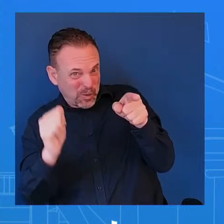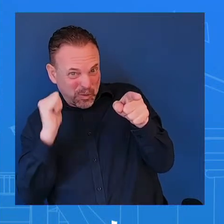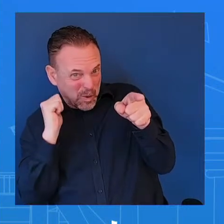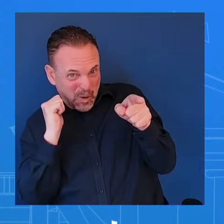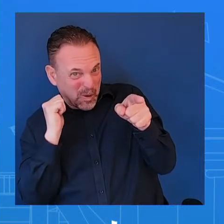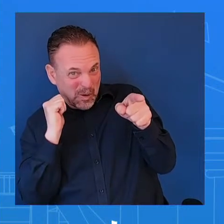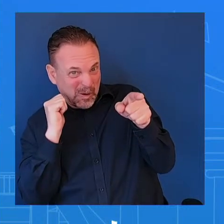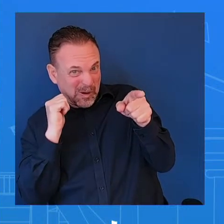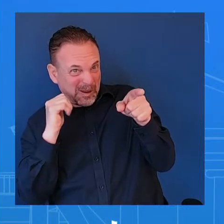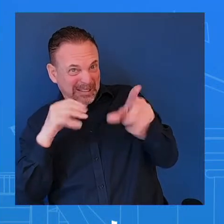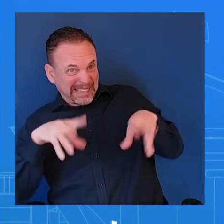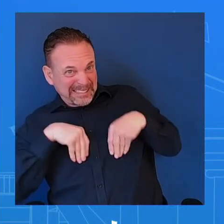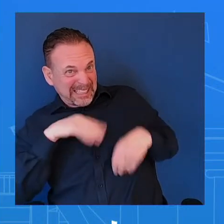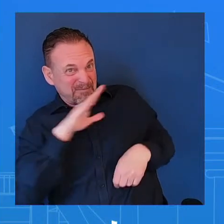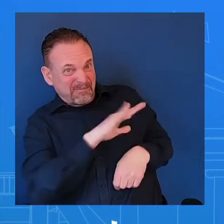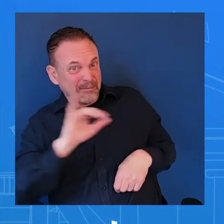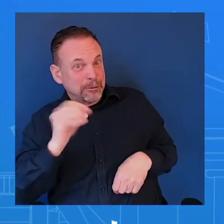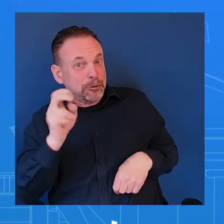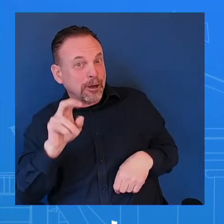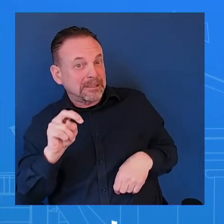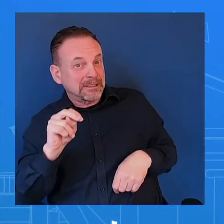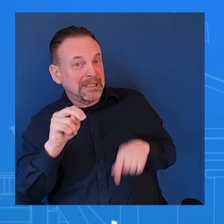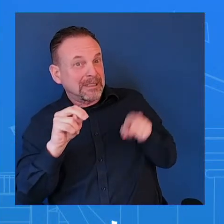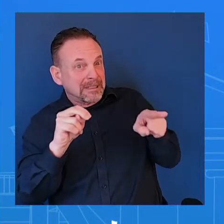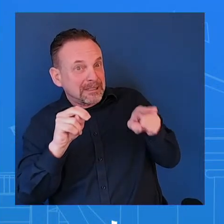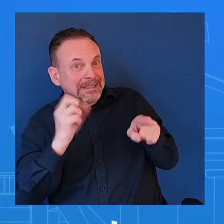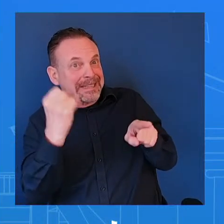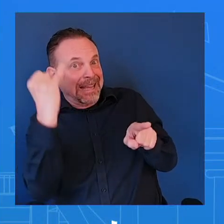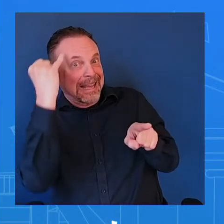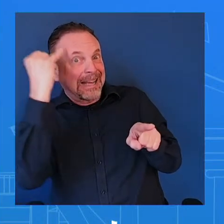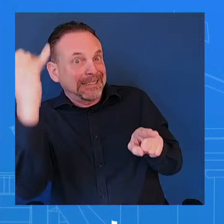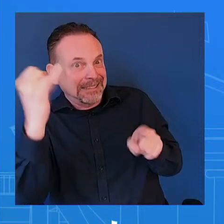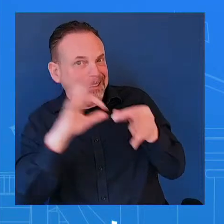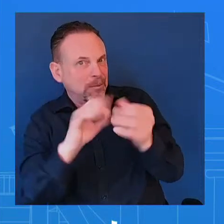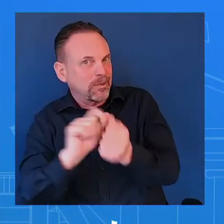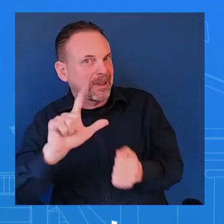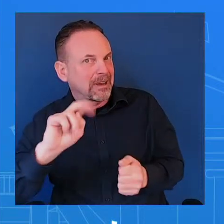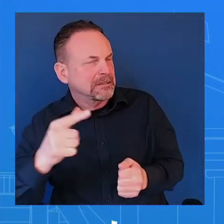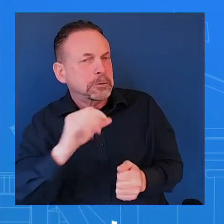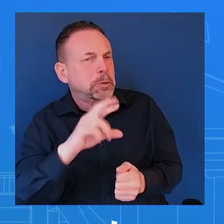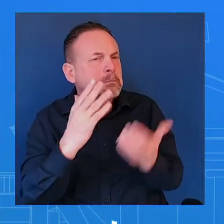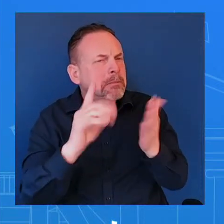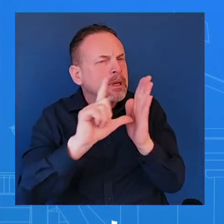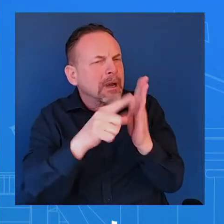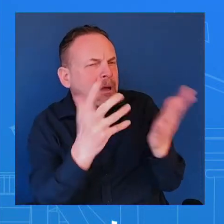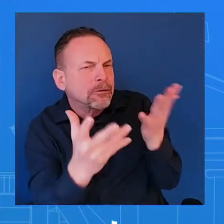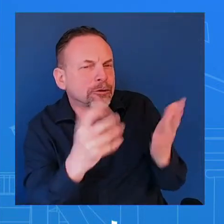Ms. Jean-Pierre: I mean, we've been very clear, right? We've been very clear. The reporting, we have said -- as you said, from our statement -- is not true.